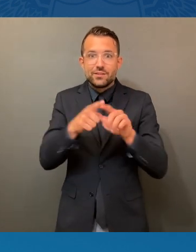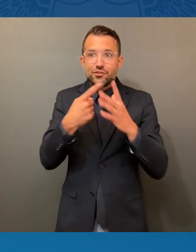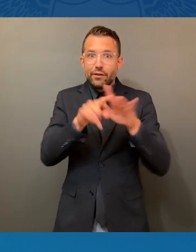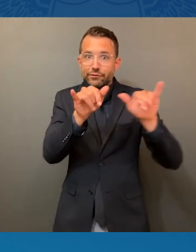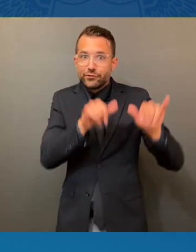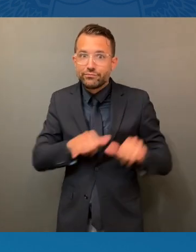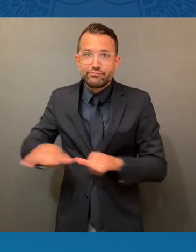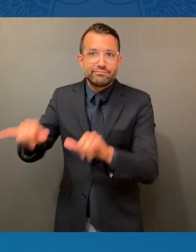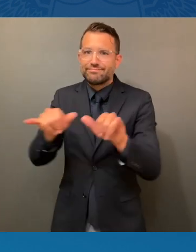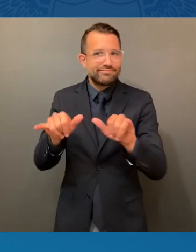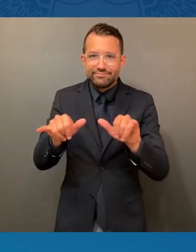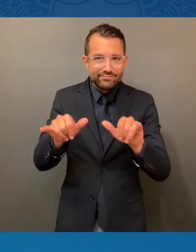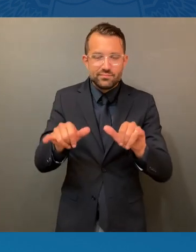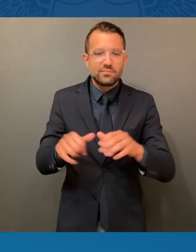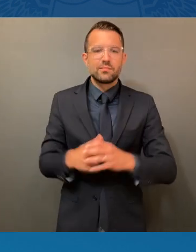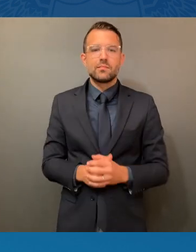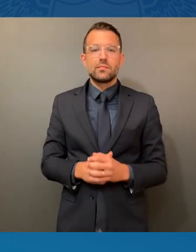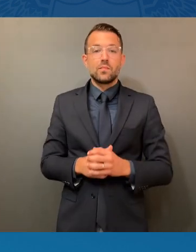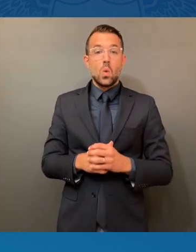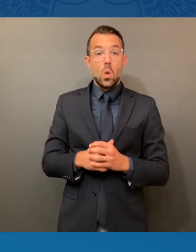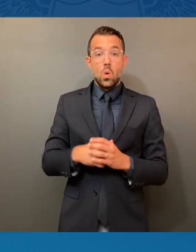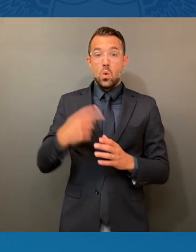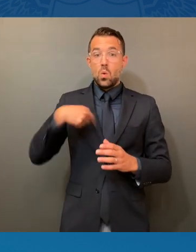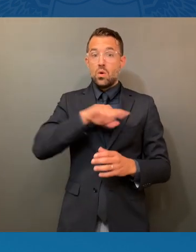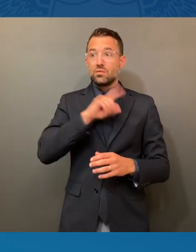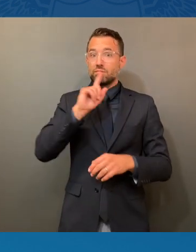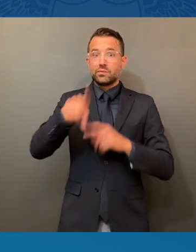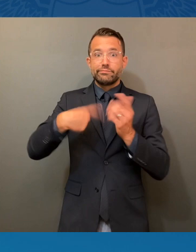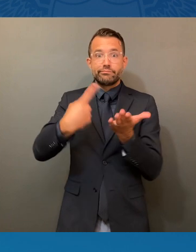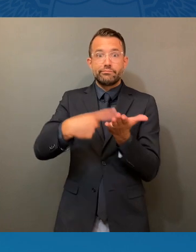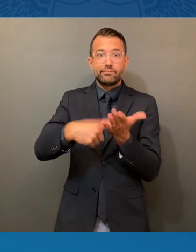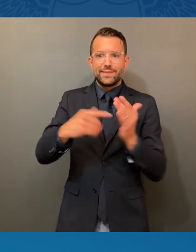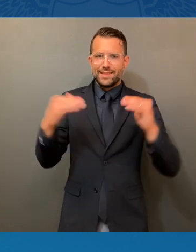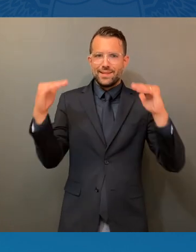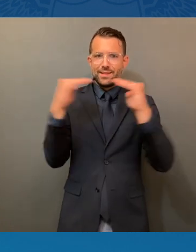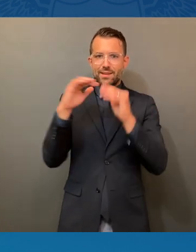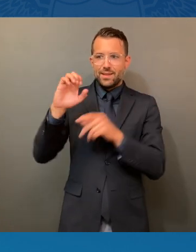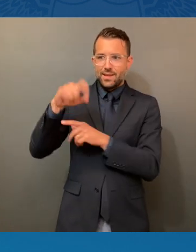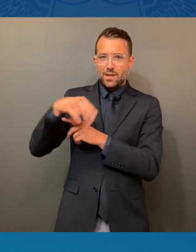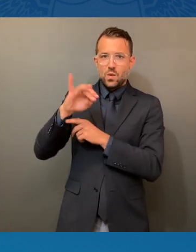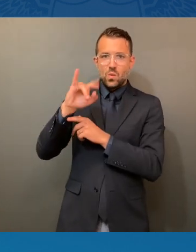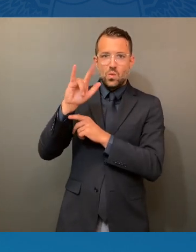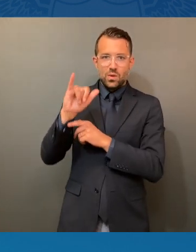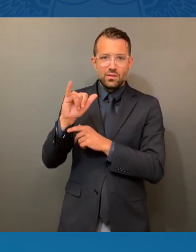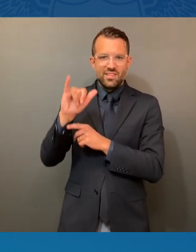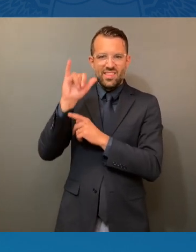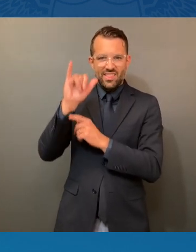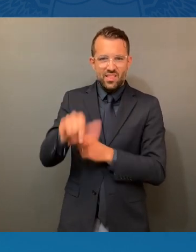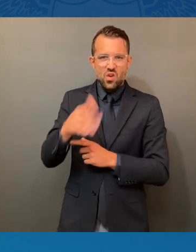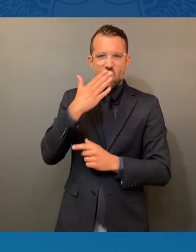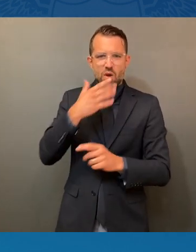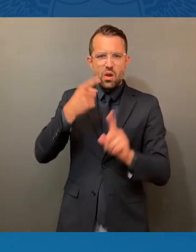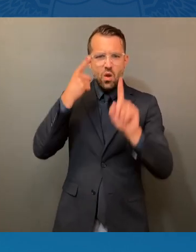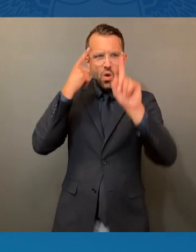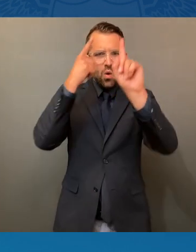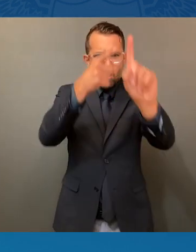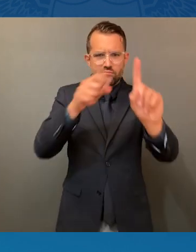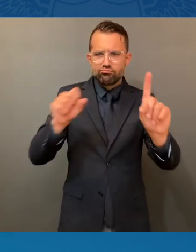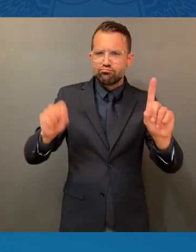So when we talk about equality -- well, that's a good goal. But let us not presume that